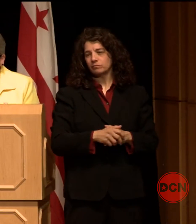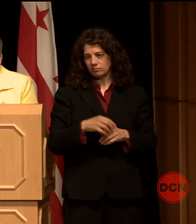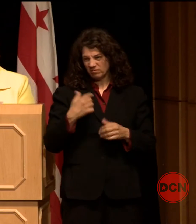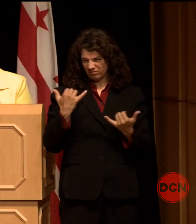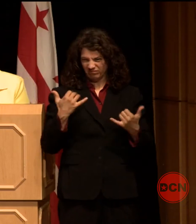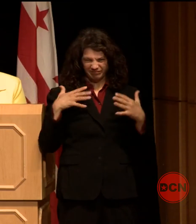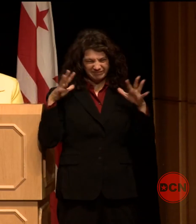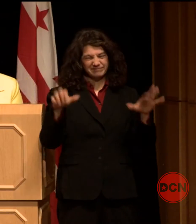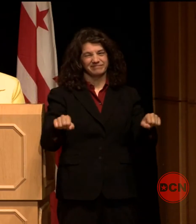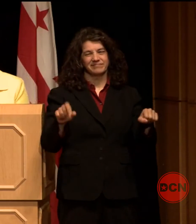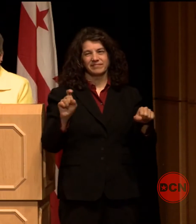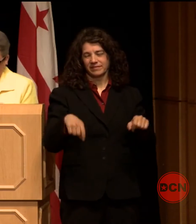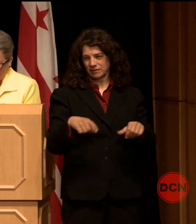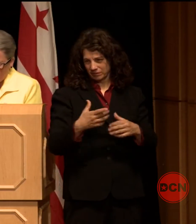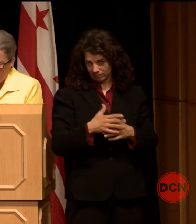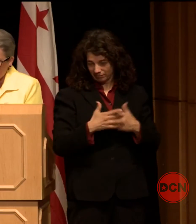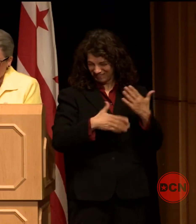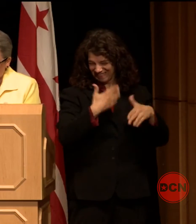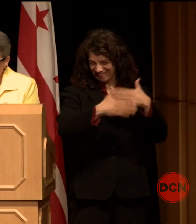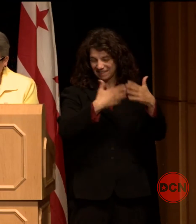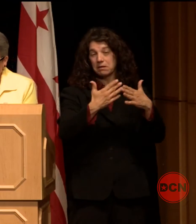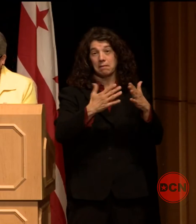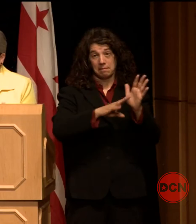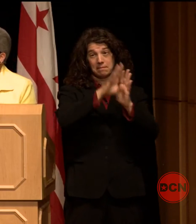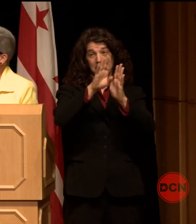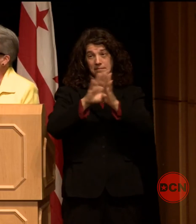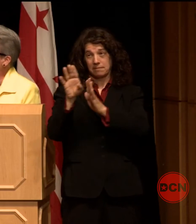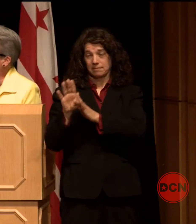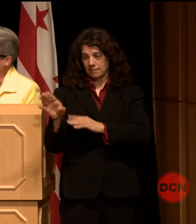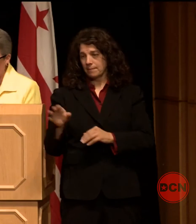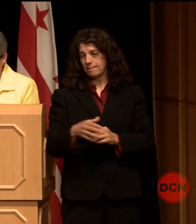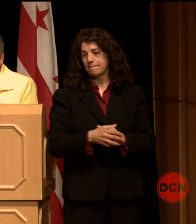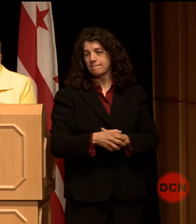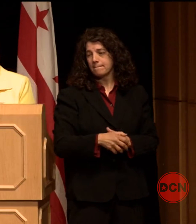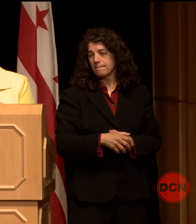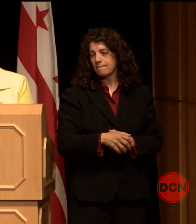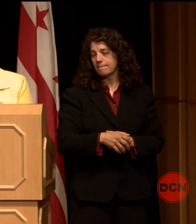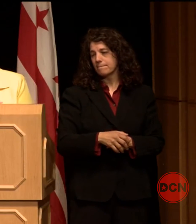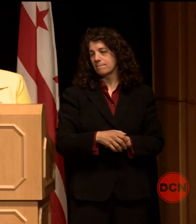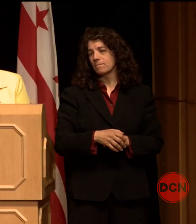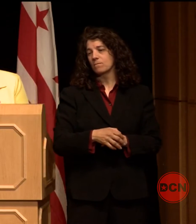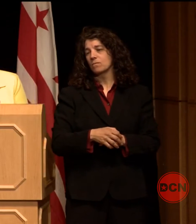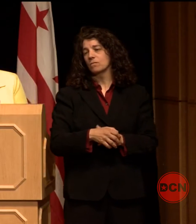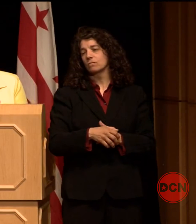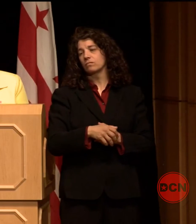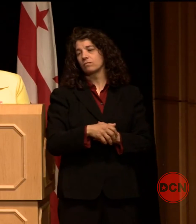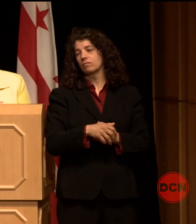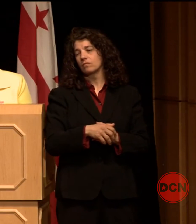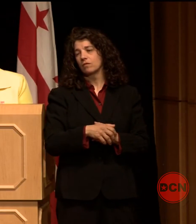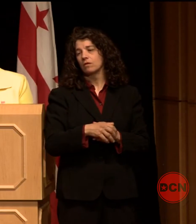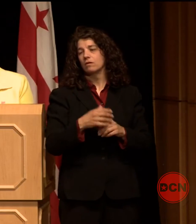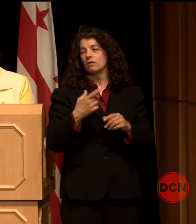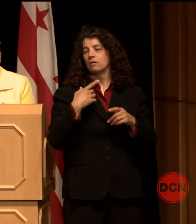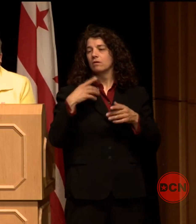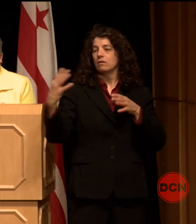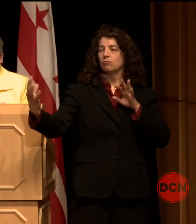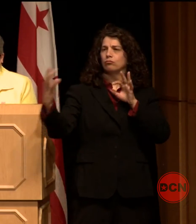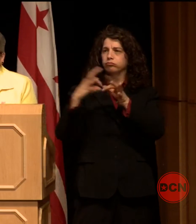SO NOW LET ME SHARE DHCD'S BRACKET BREAKING OPPORTUNITIES FOR DEVELOPERS, NONPROFITS AND COMMUNITY ORGANIZATIONS.